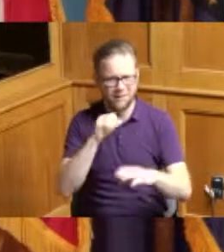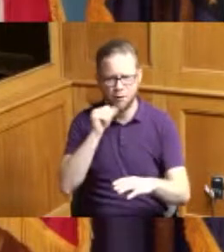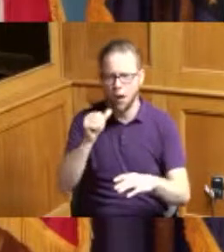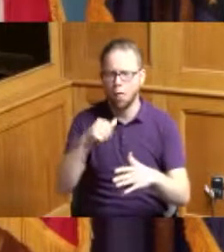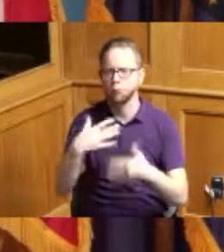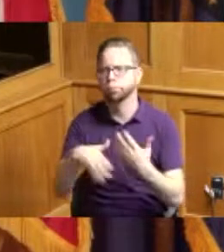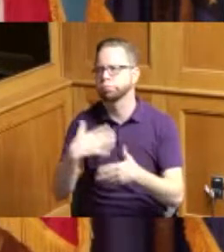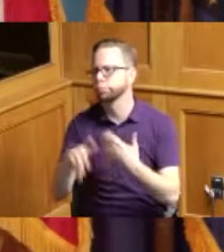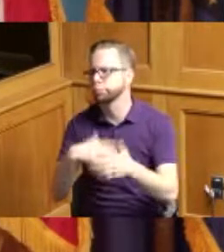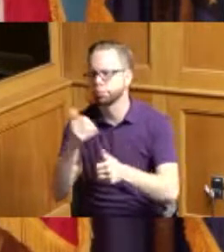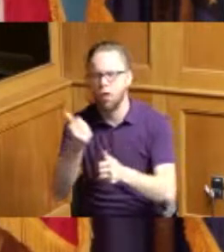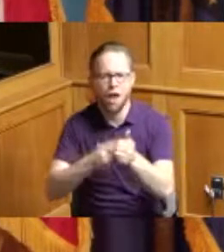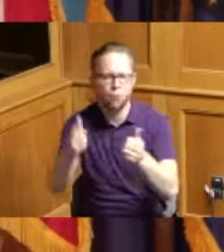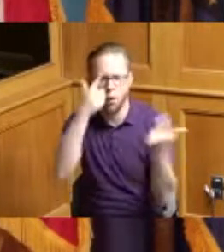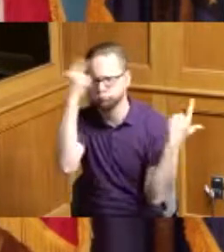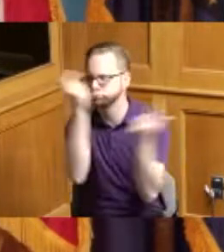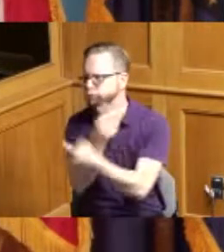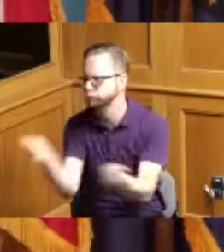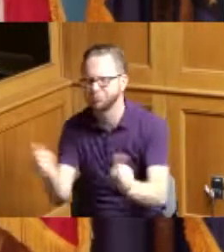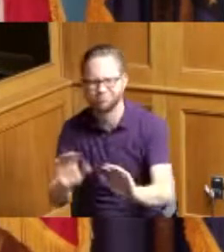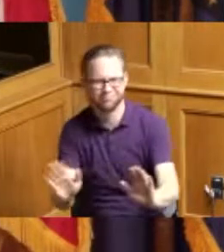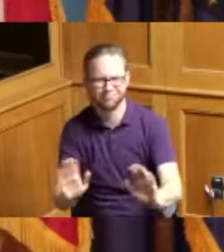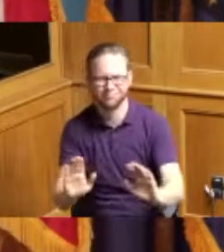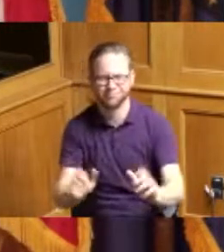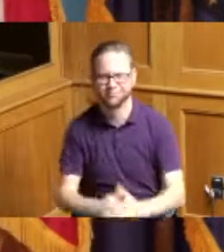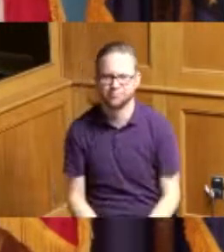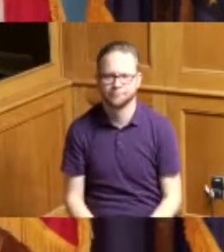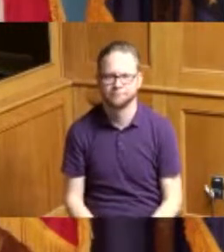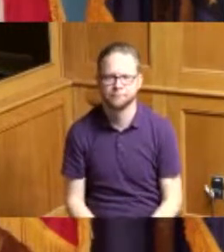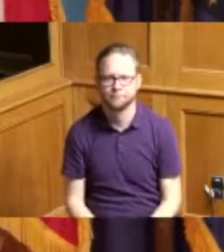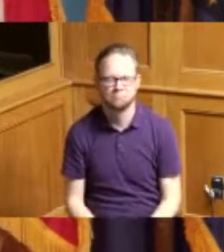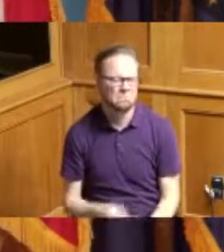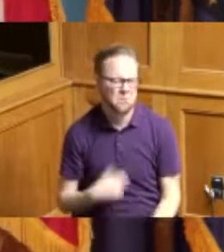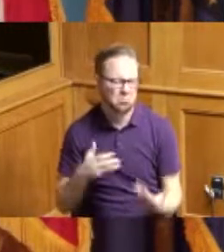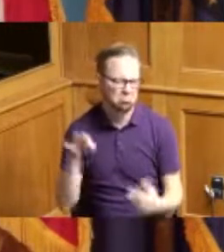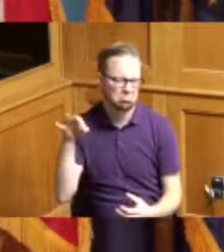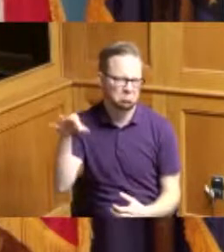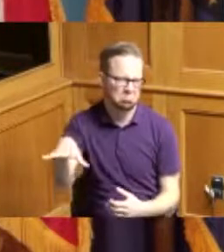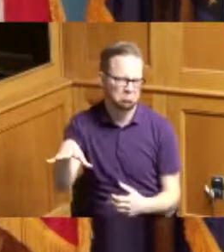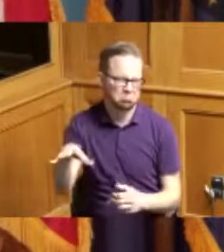just do their own thing so I just wanted to put that out there Madam President because we do